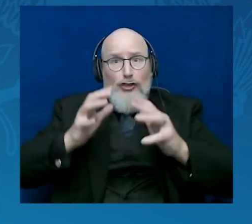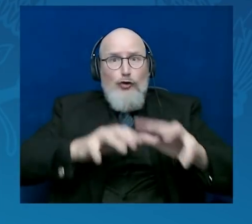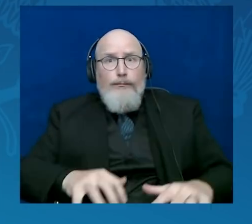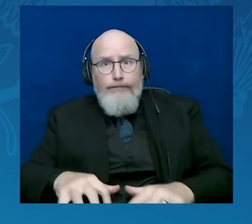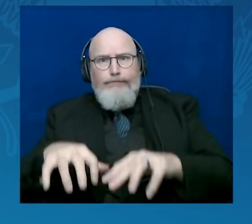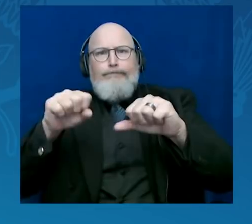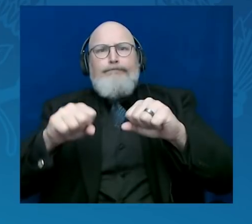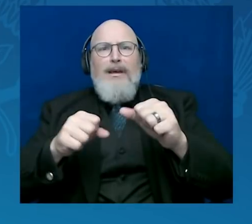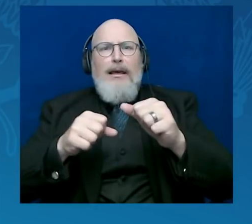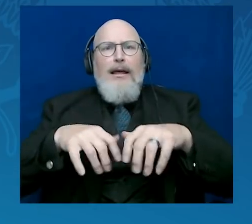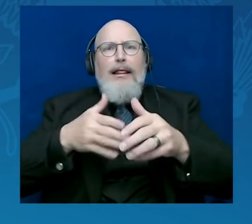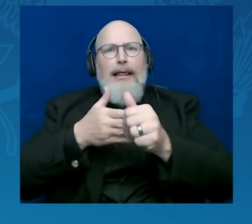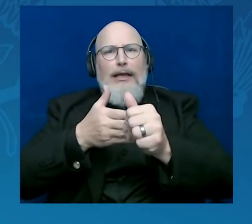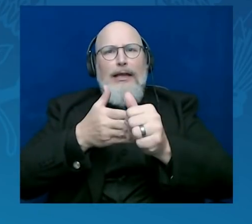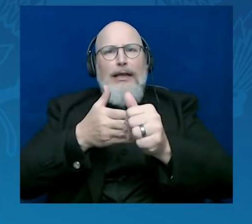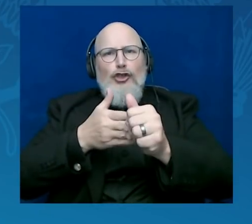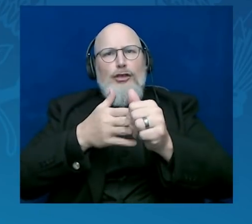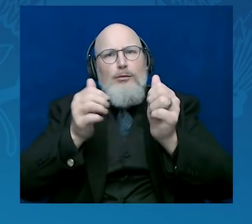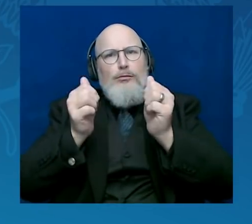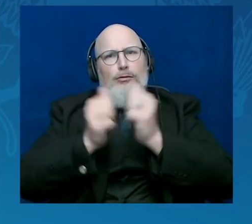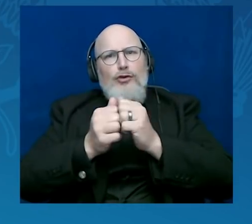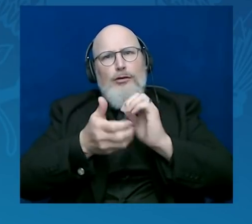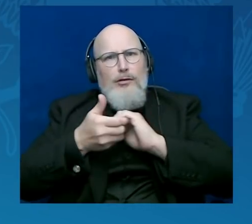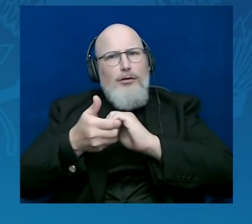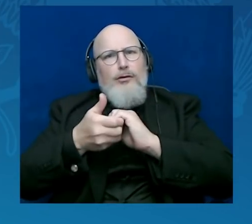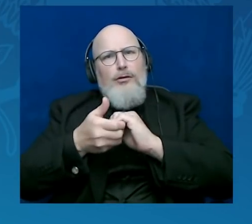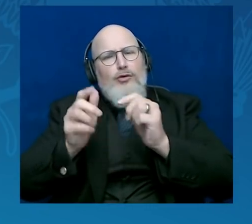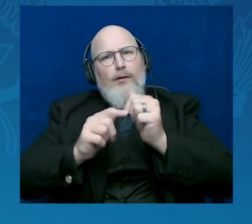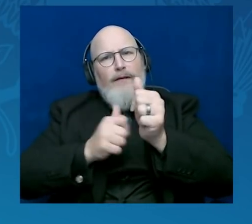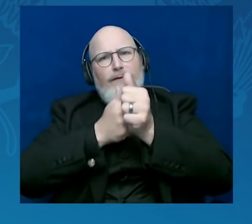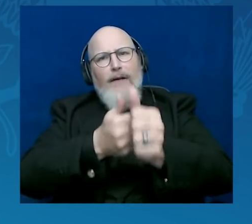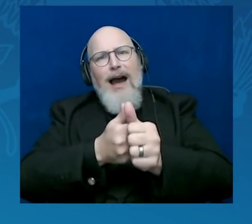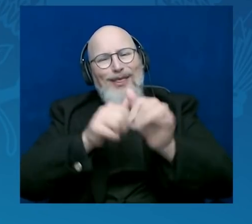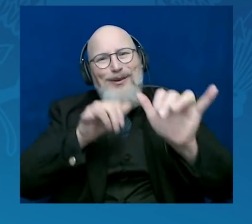around common principles and norms, doing it in a way that has been,